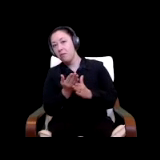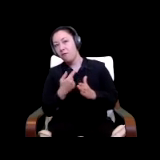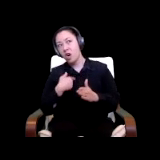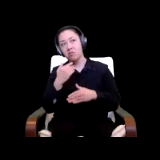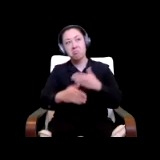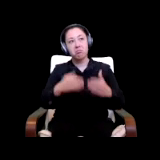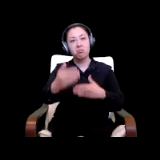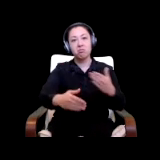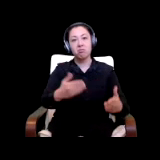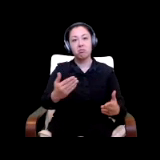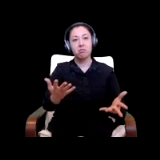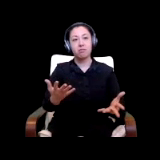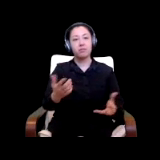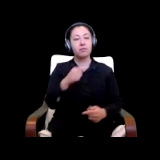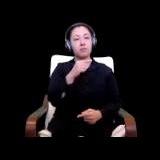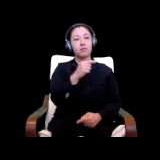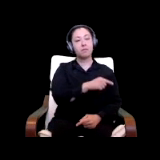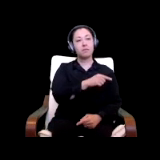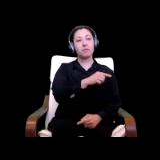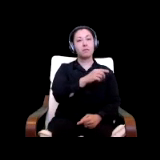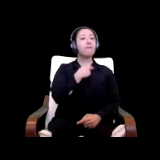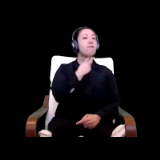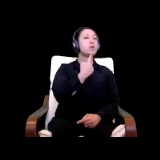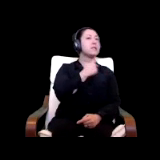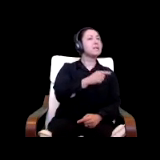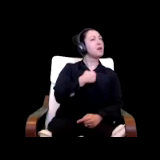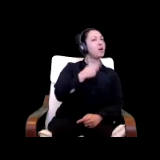I do not see questions in the Q&A or chat now.